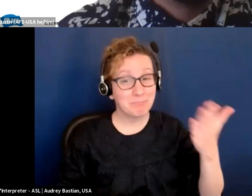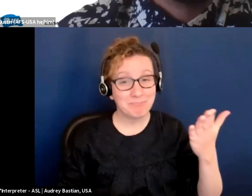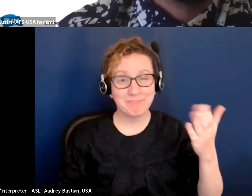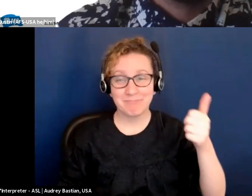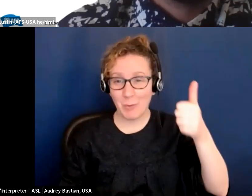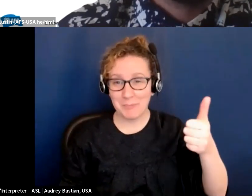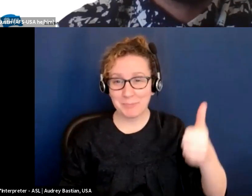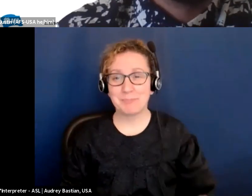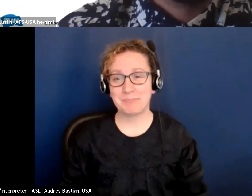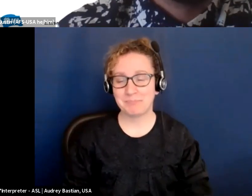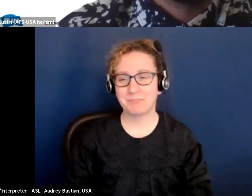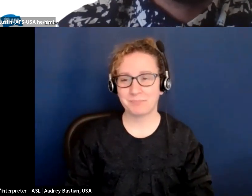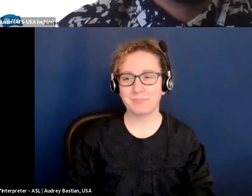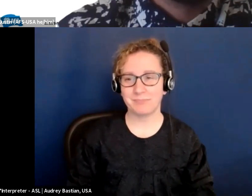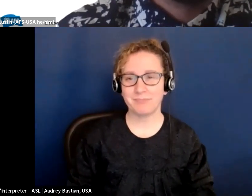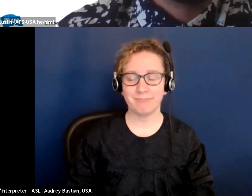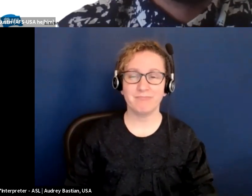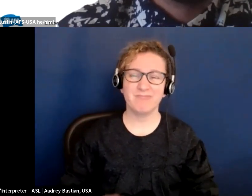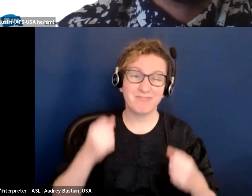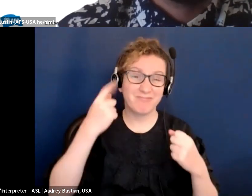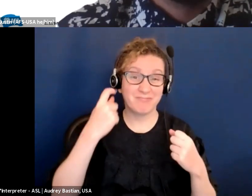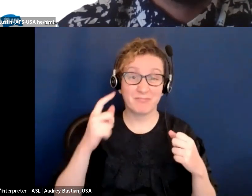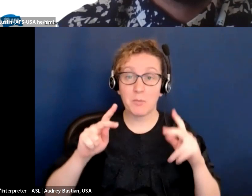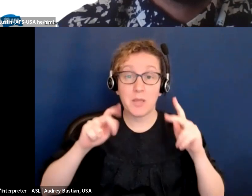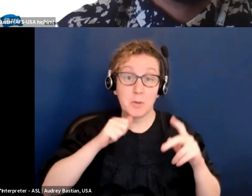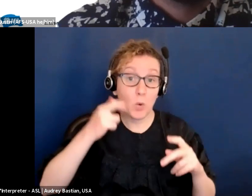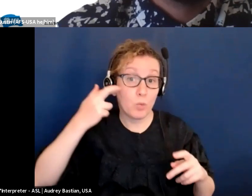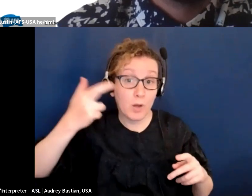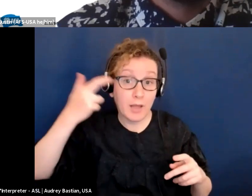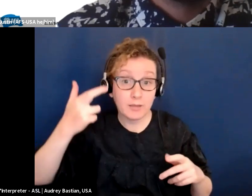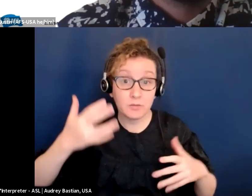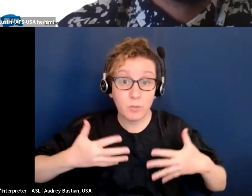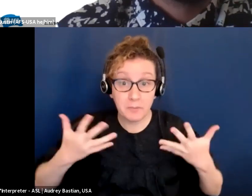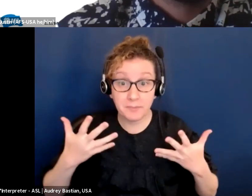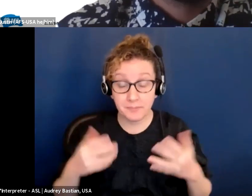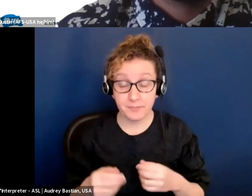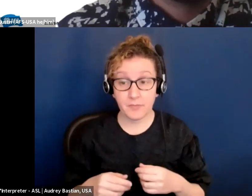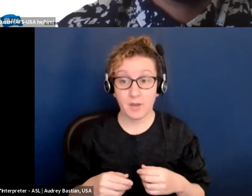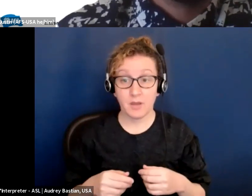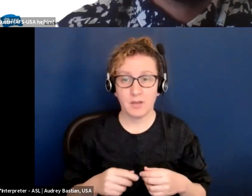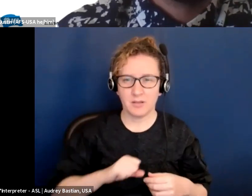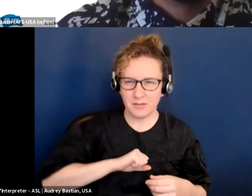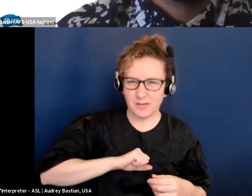Brittany. In fact, people may not realize that having a disability and going abroad